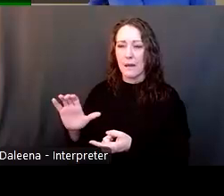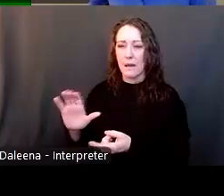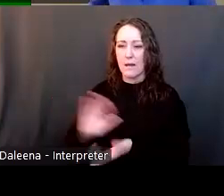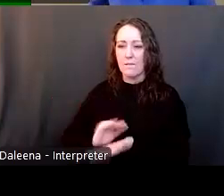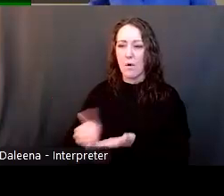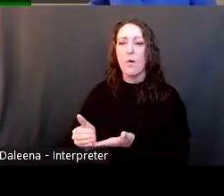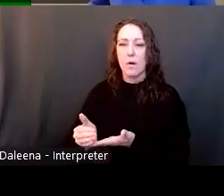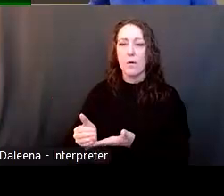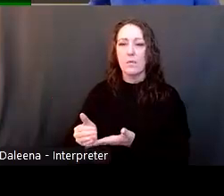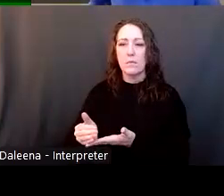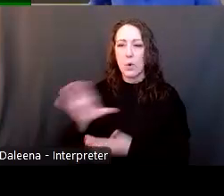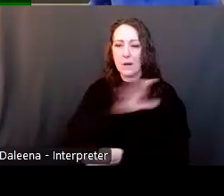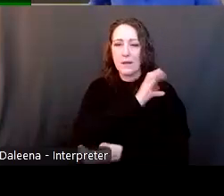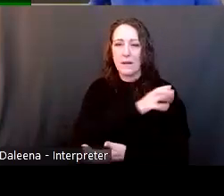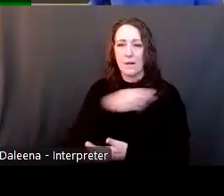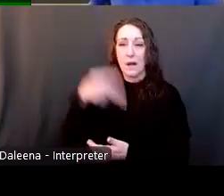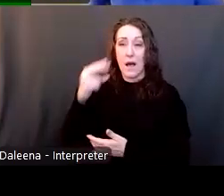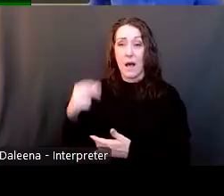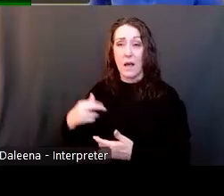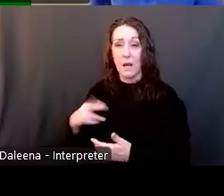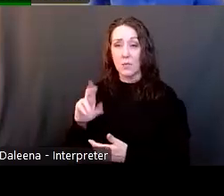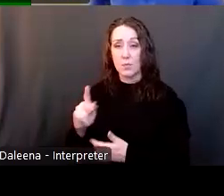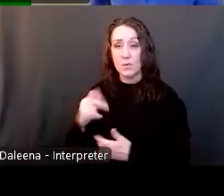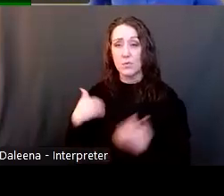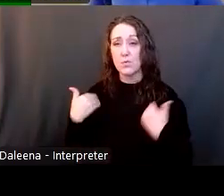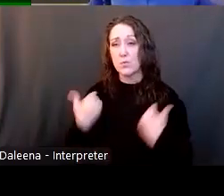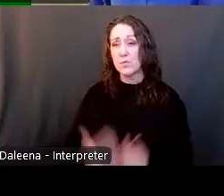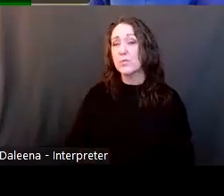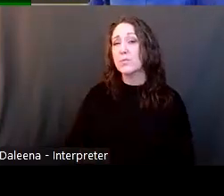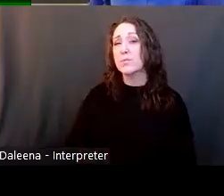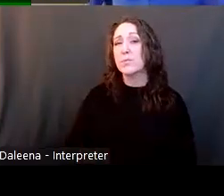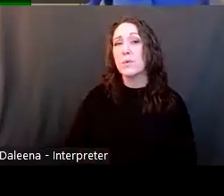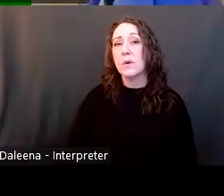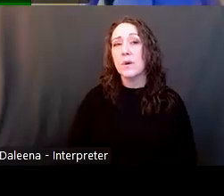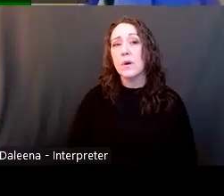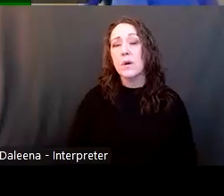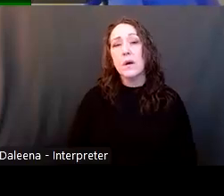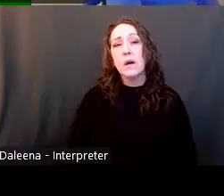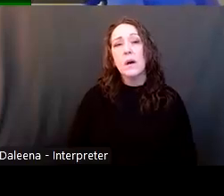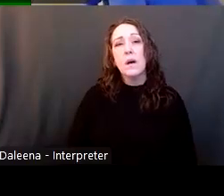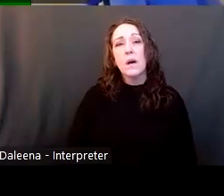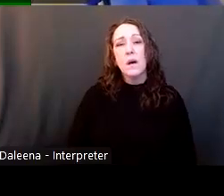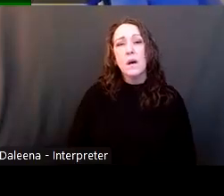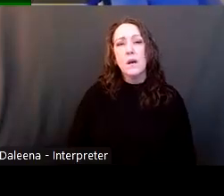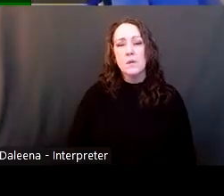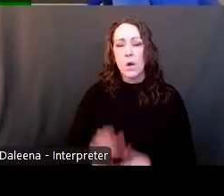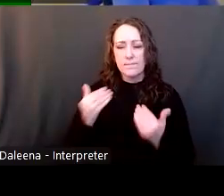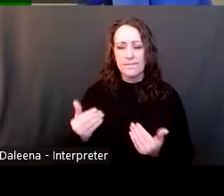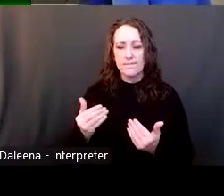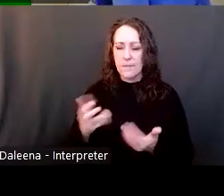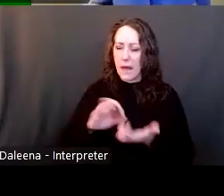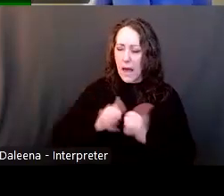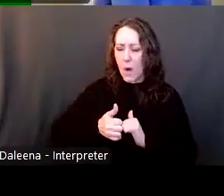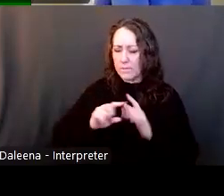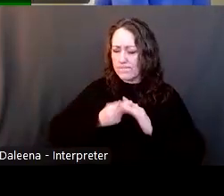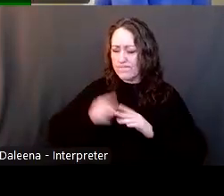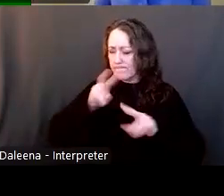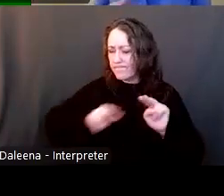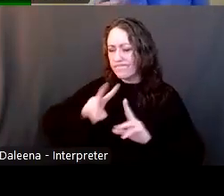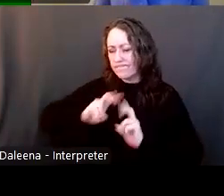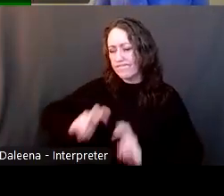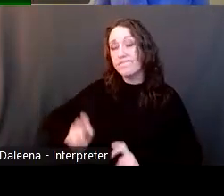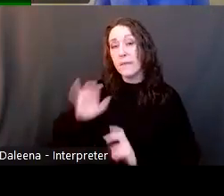high-risk youth so let me go on now to how we started exploring this issue of the relationship